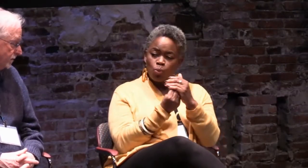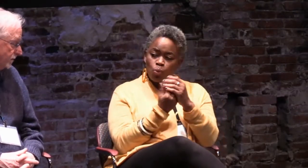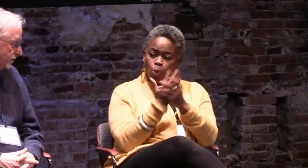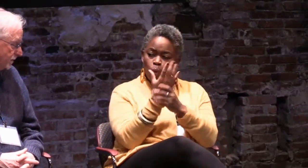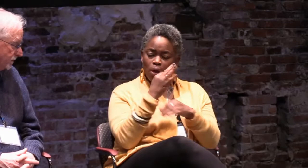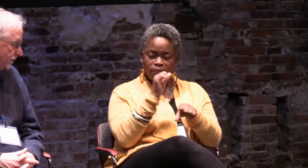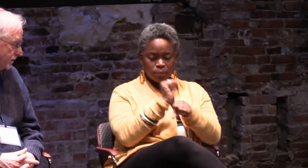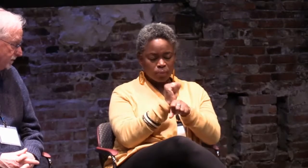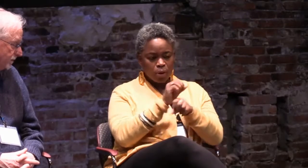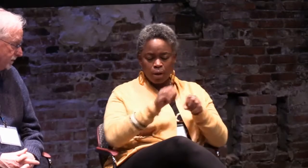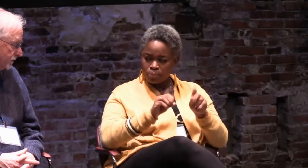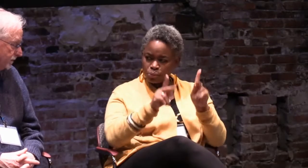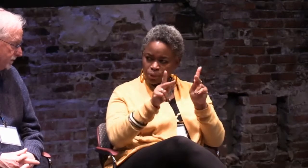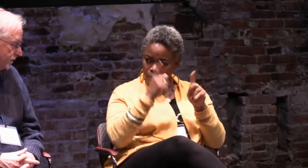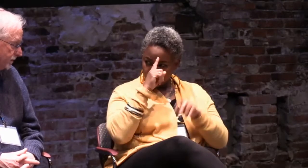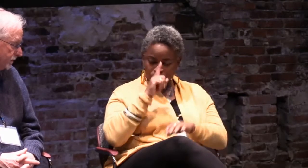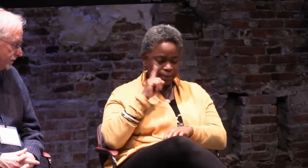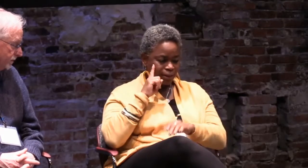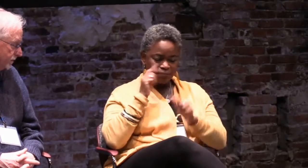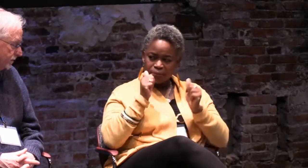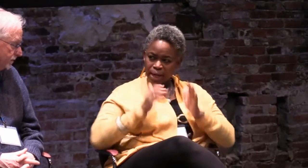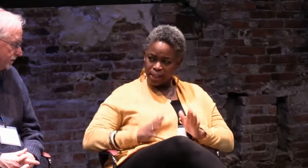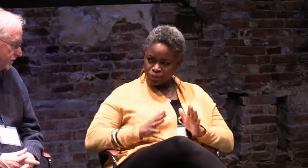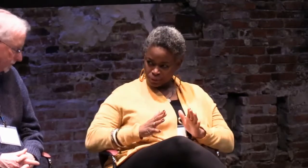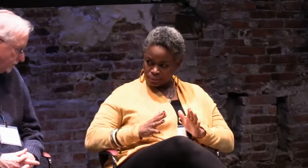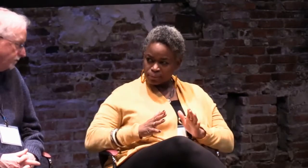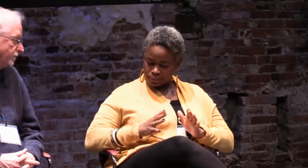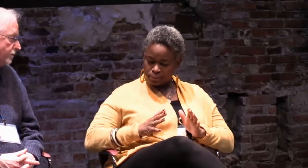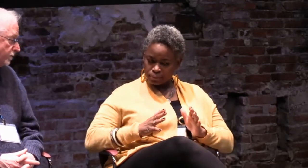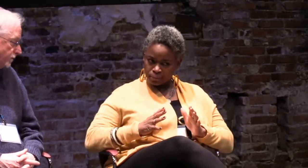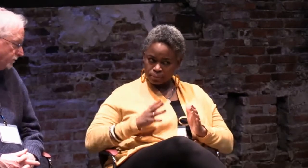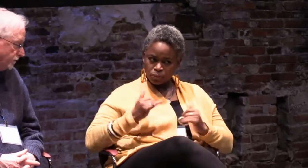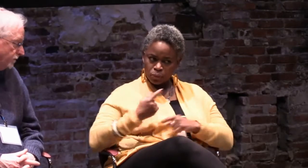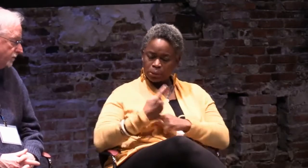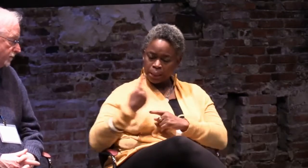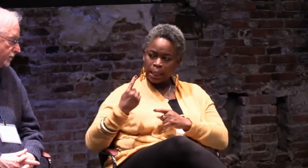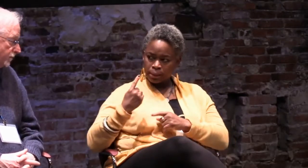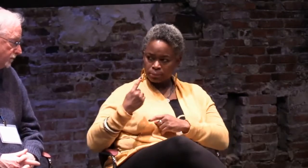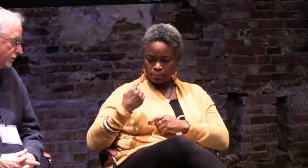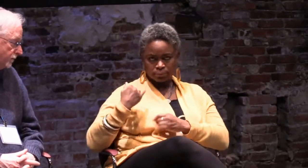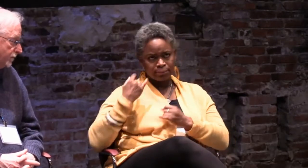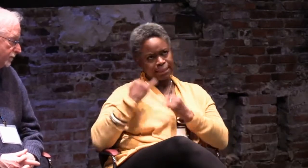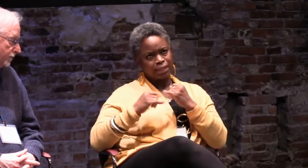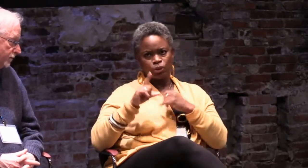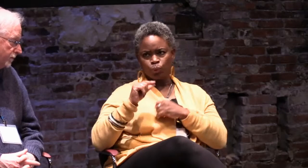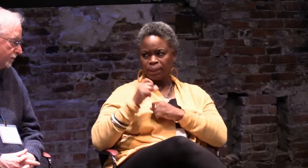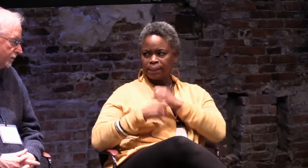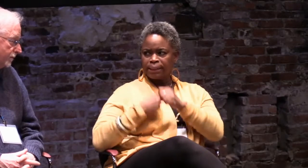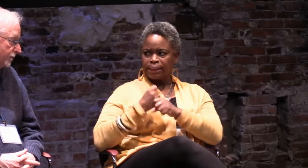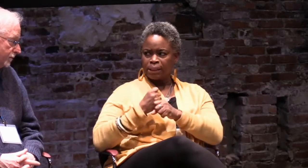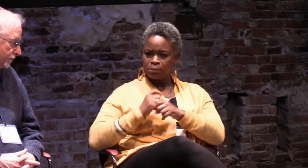[Additional Translator] Some of the positives, the assets is that there has been a growth of opportunity.